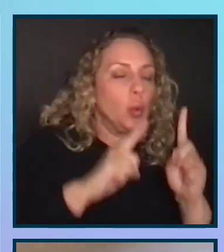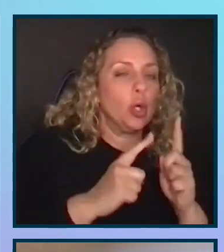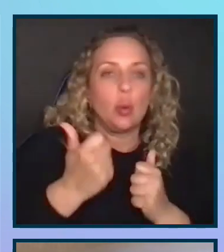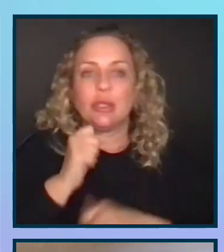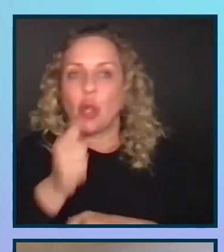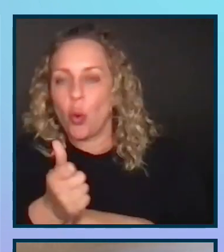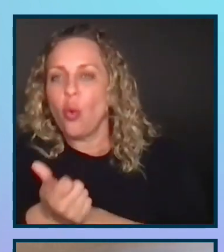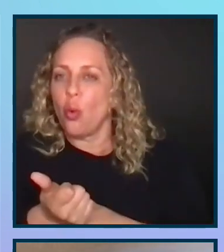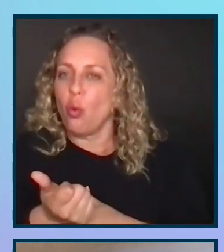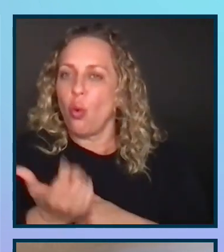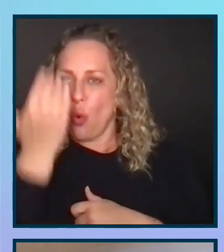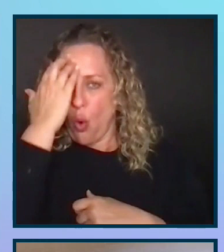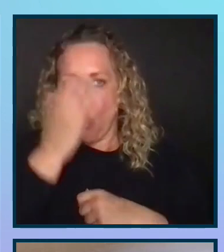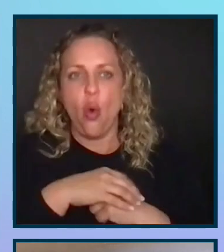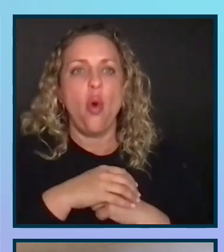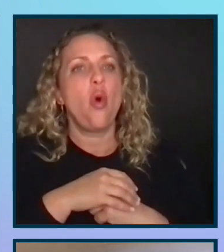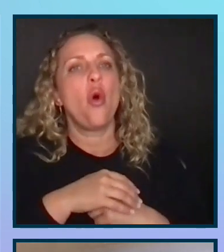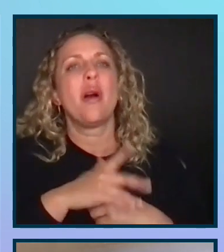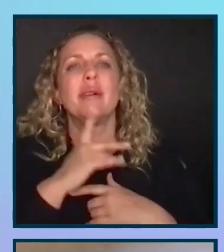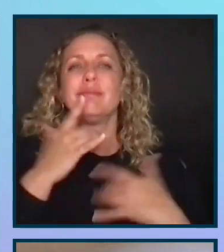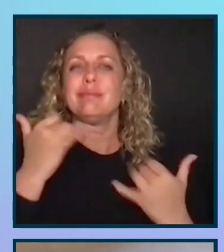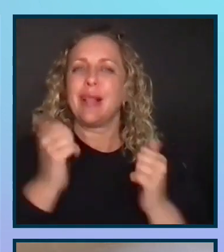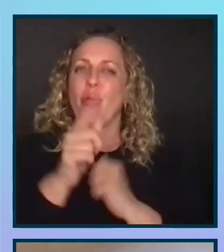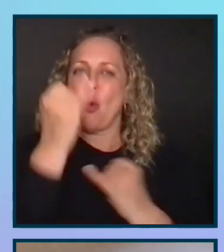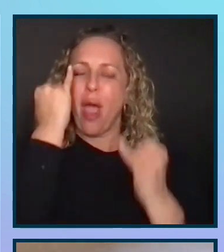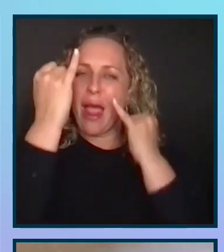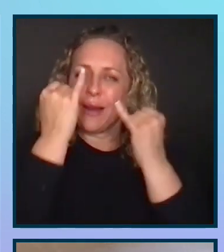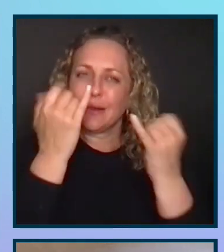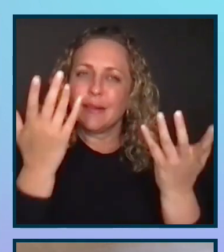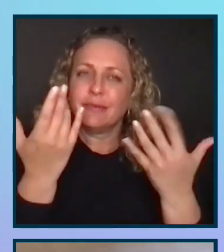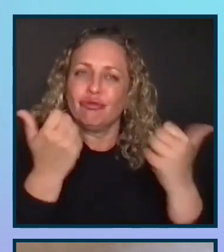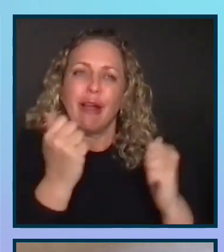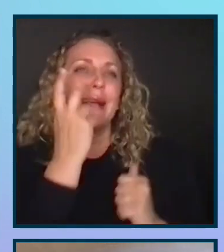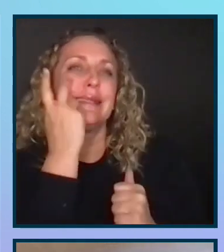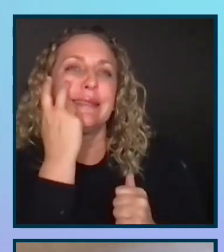Be playful wit your ideas. Examine how the principles and methods